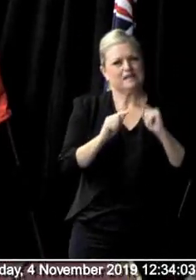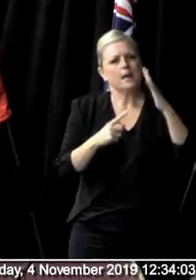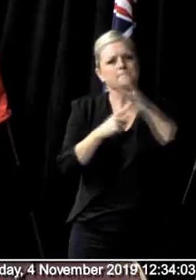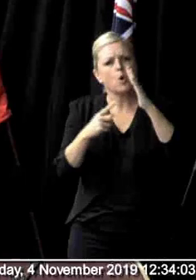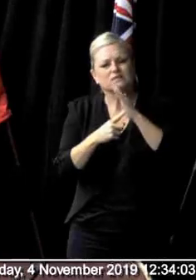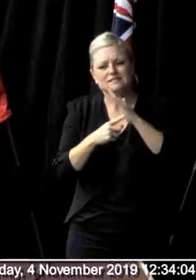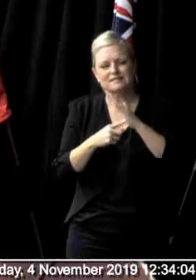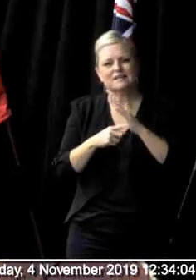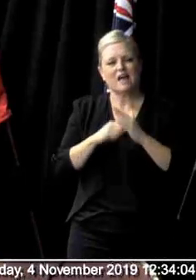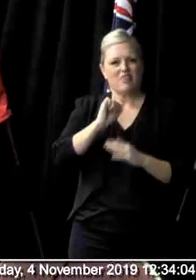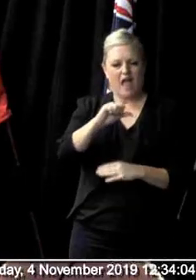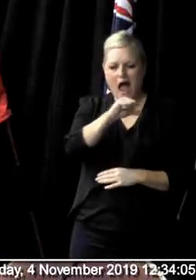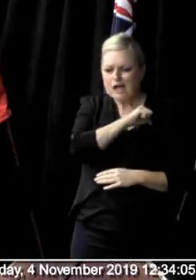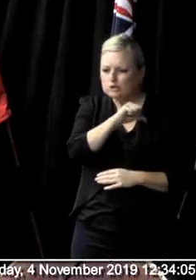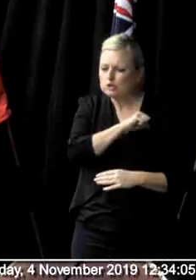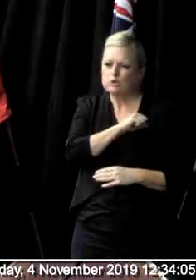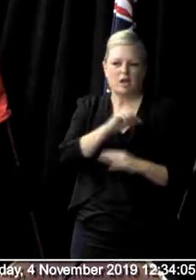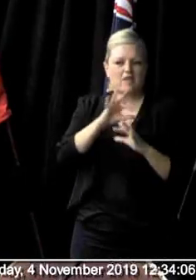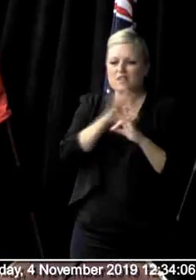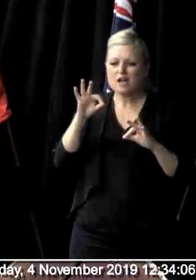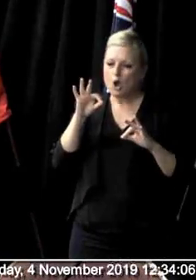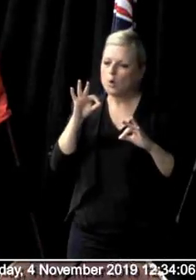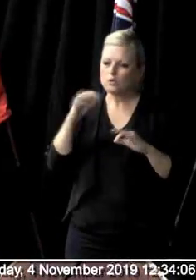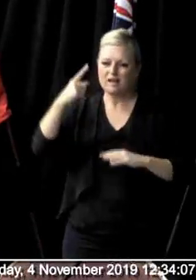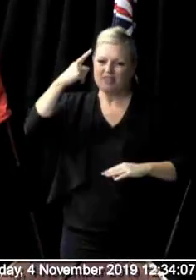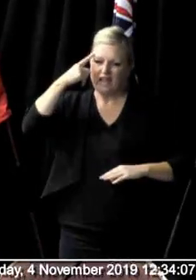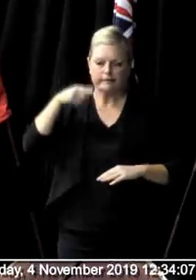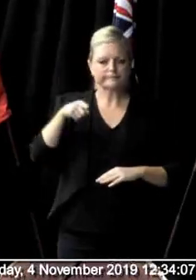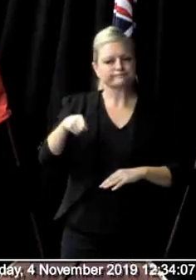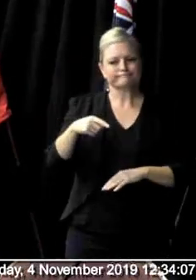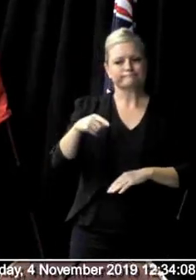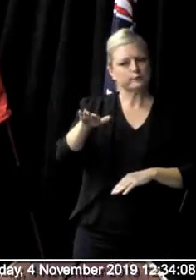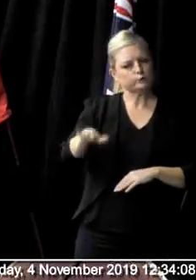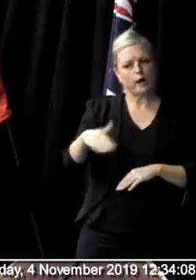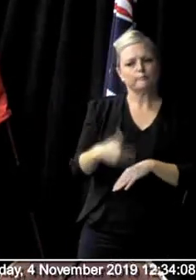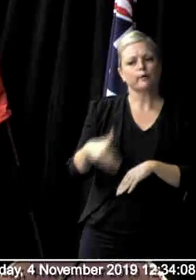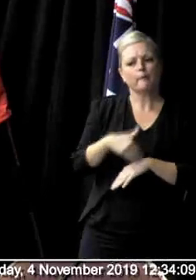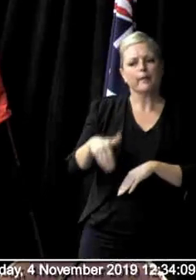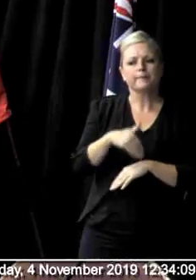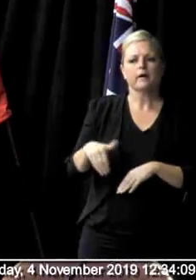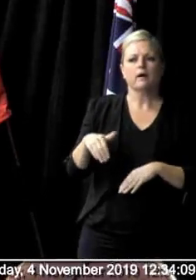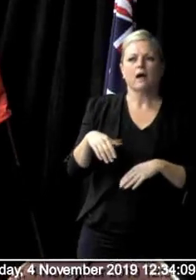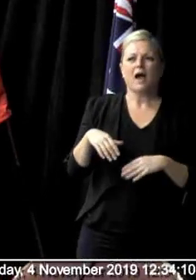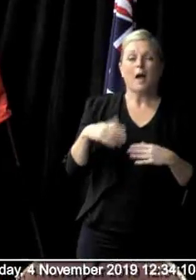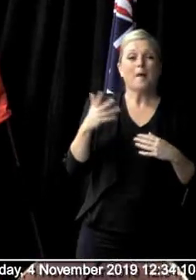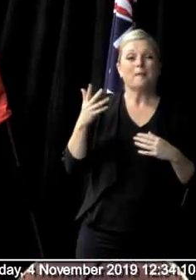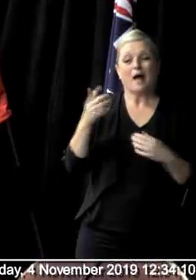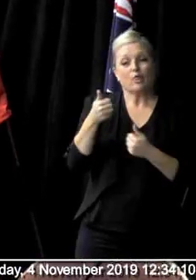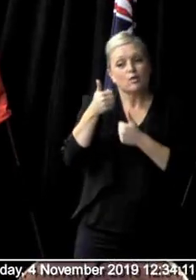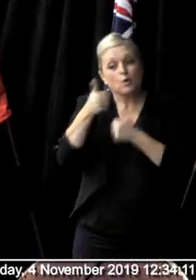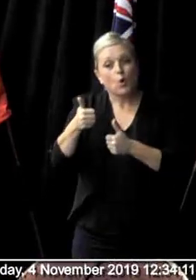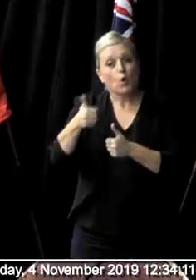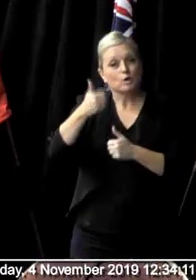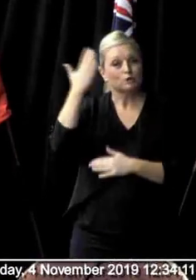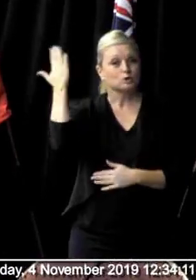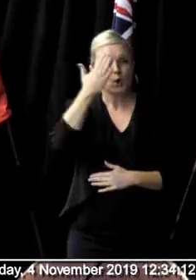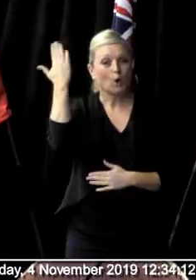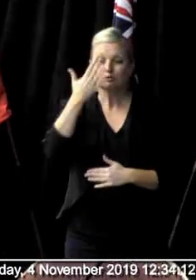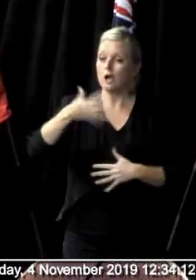They look at how they can adjust or modify what’s required